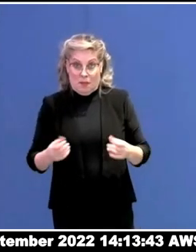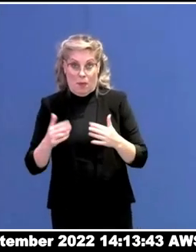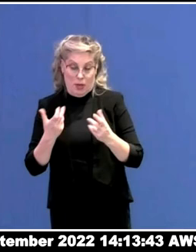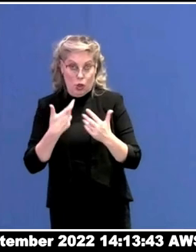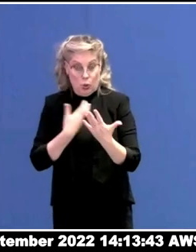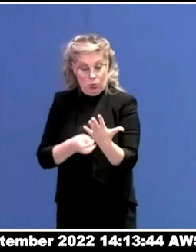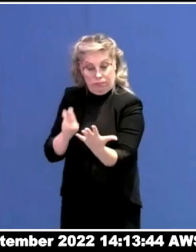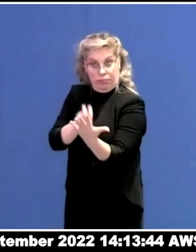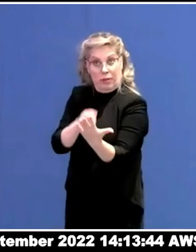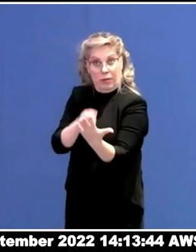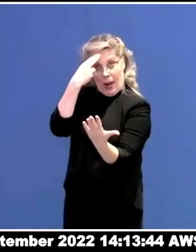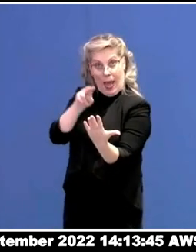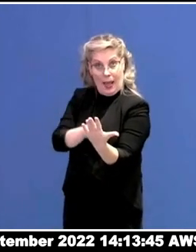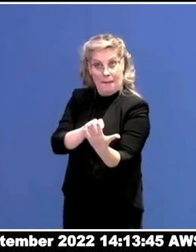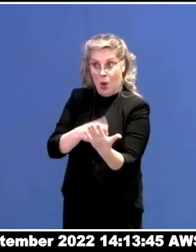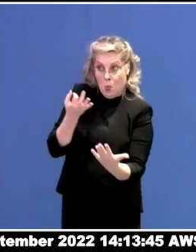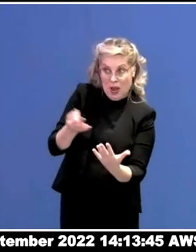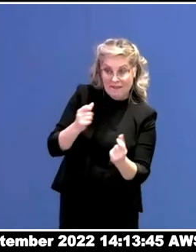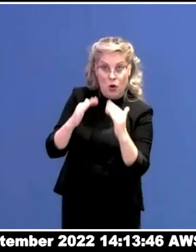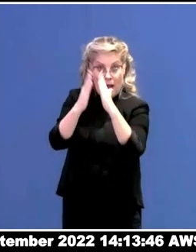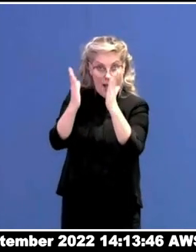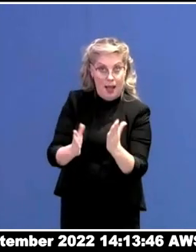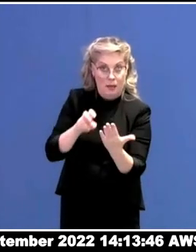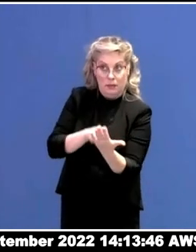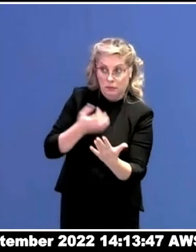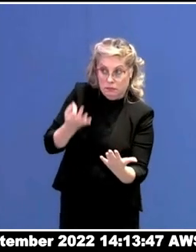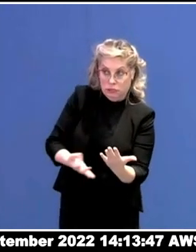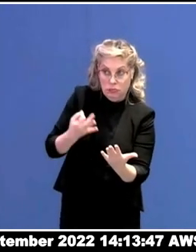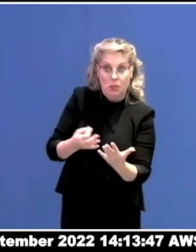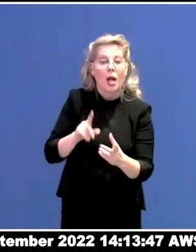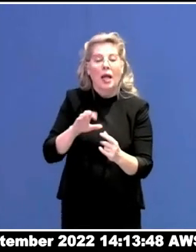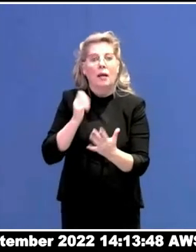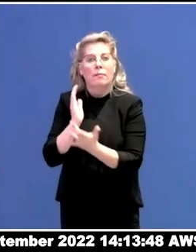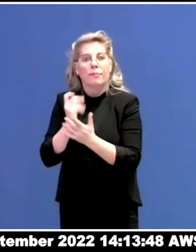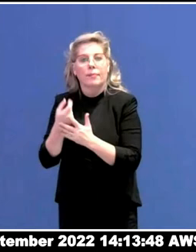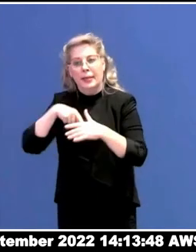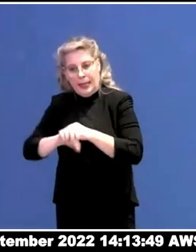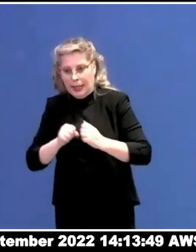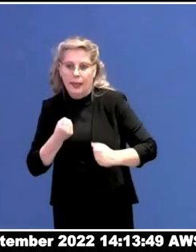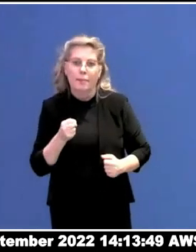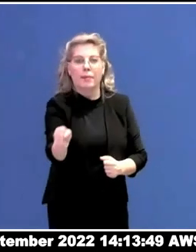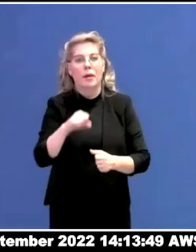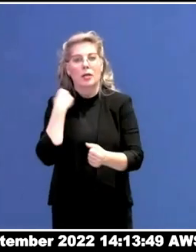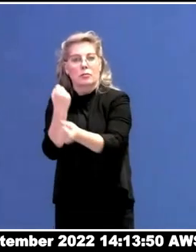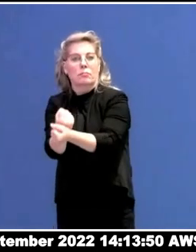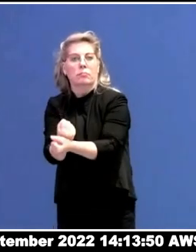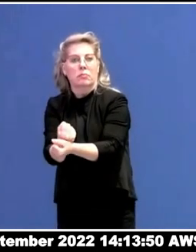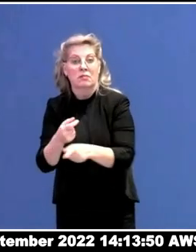You know. And, federally, if you are on a Disability Support Pension and you're in prison for longer than 13 weeks, it ends.